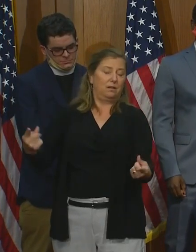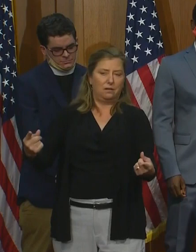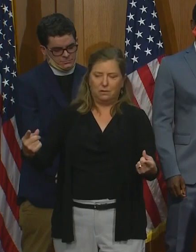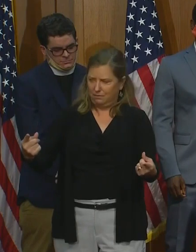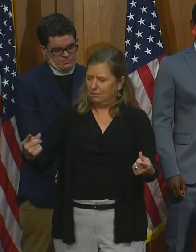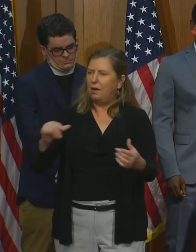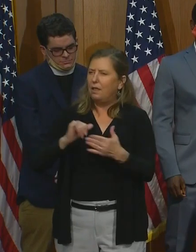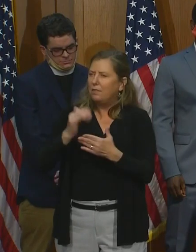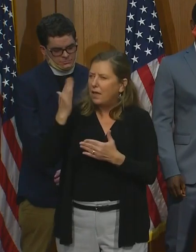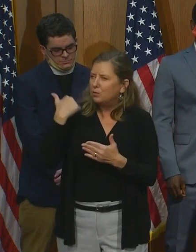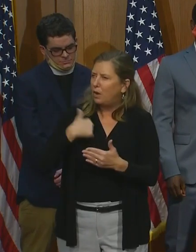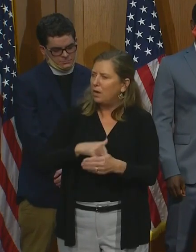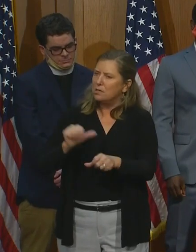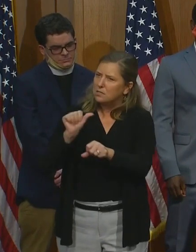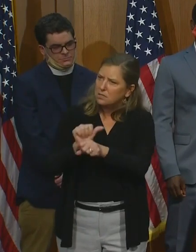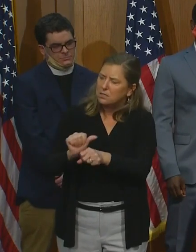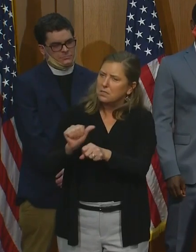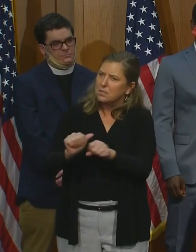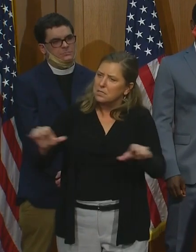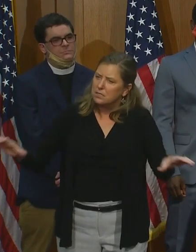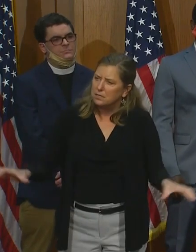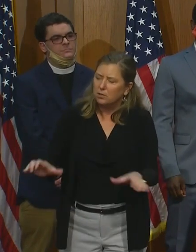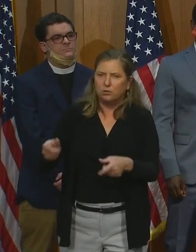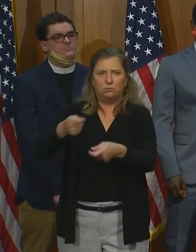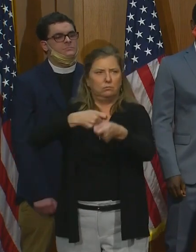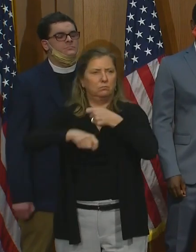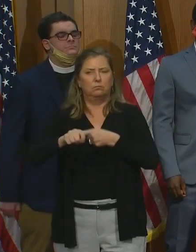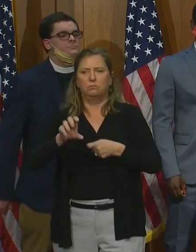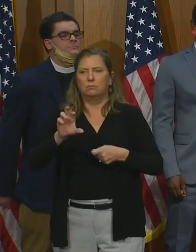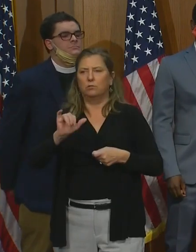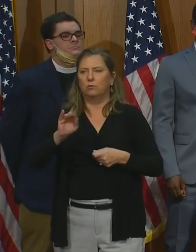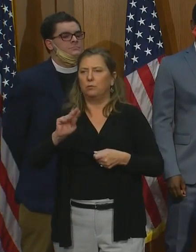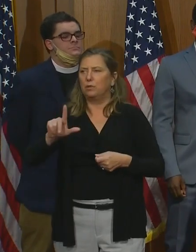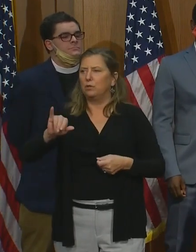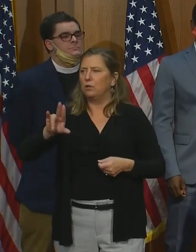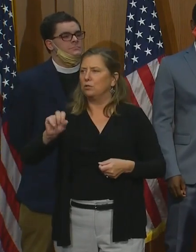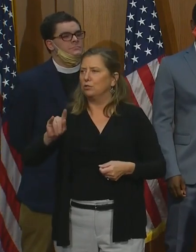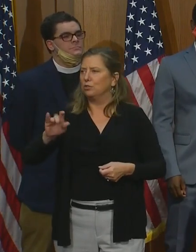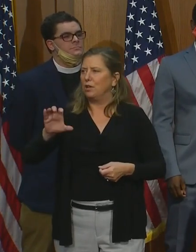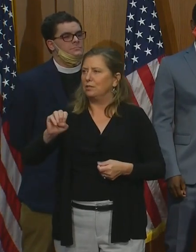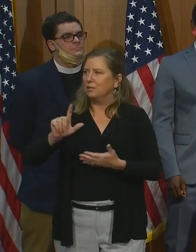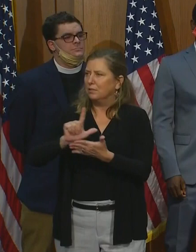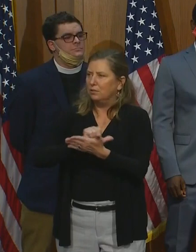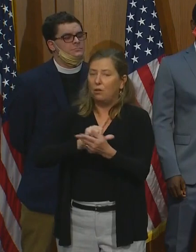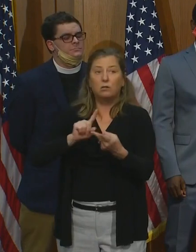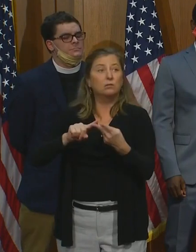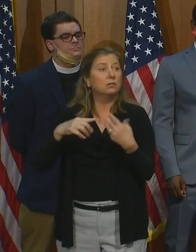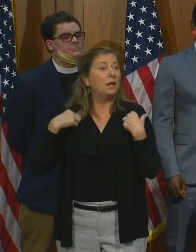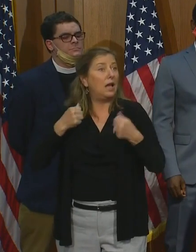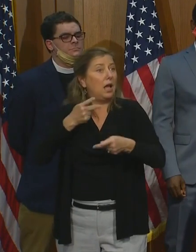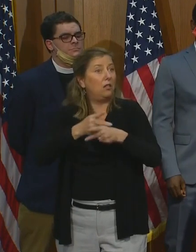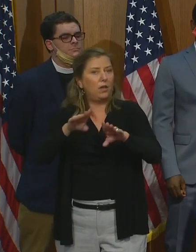FOR A LONG TIME. THAT'S WHY WE'VE BEEN WORKING SO HARD TO